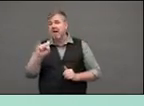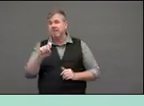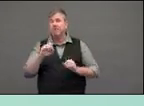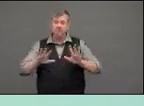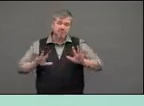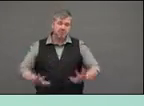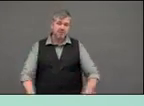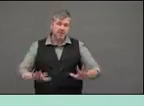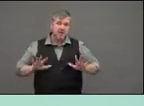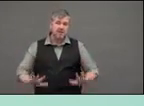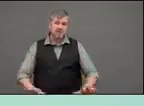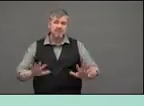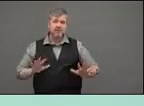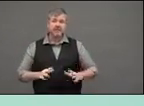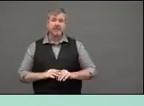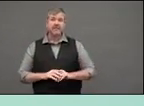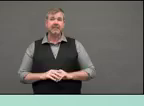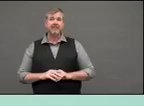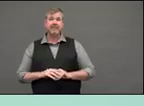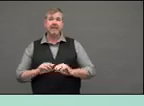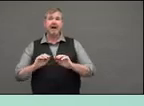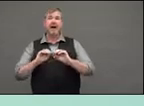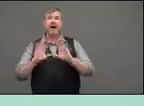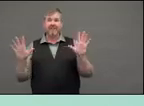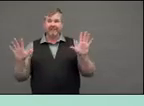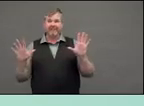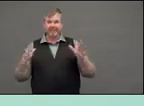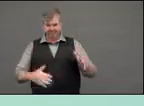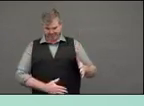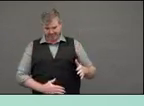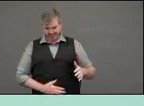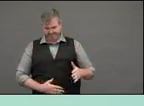COVID weight um people might not notice if i i